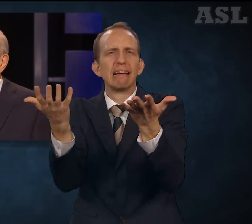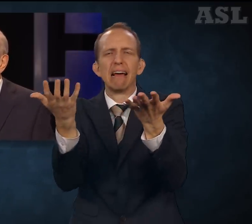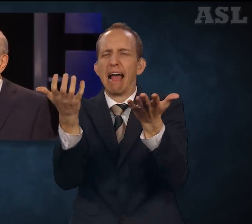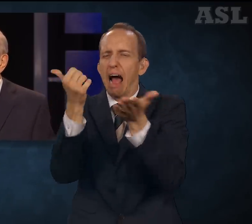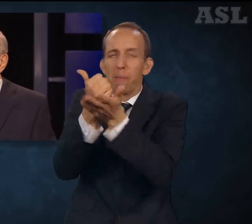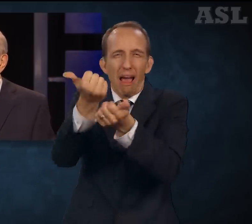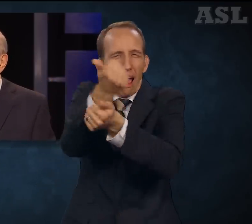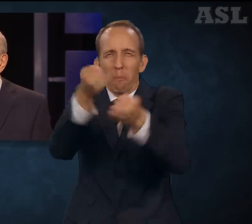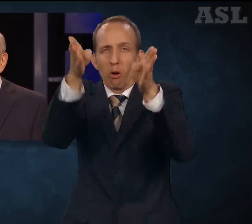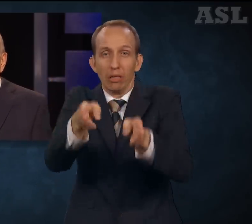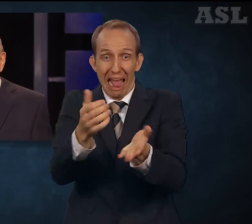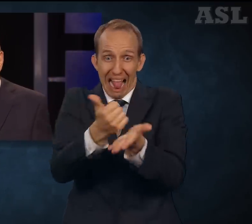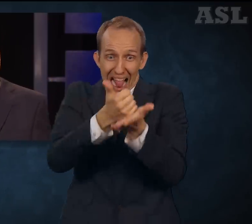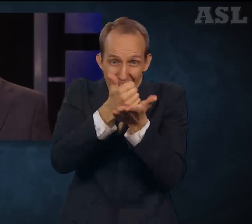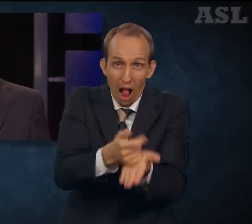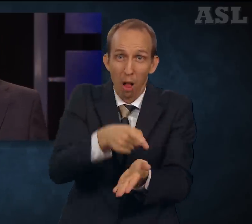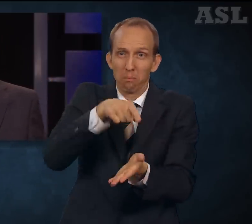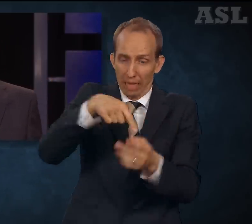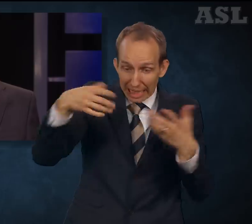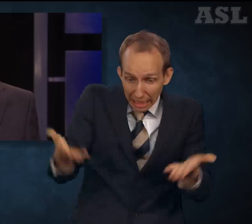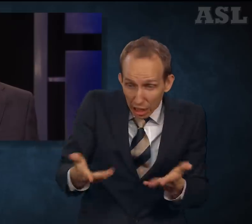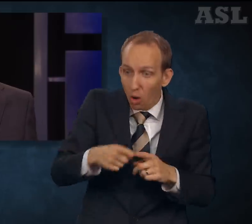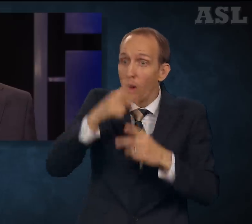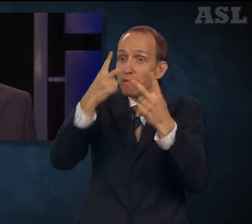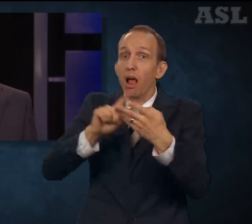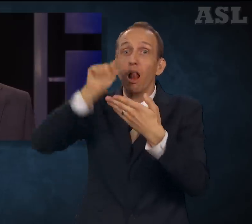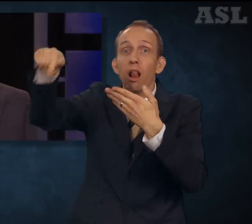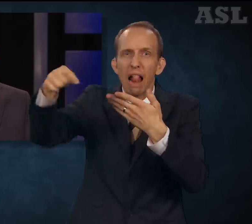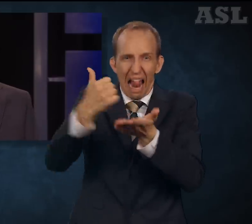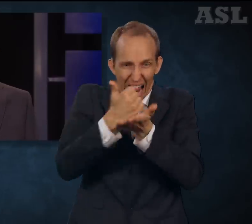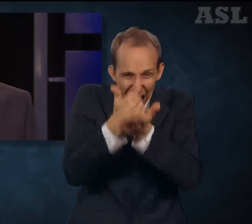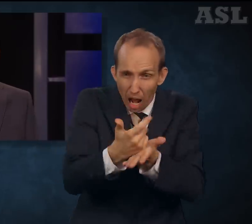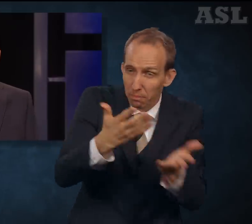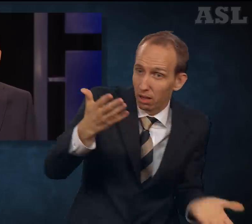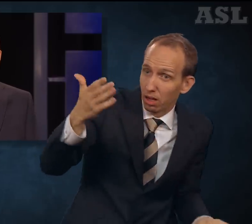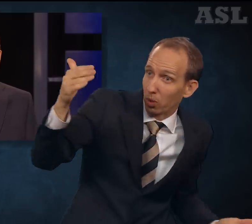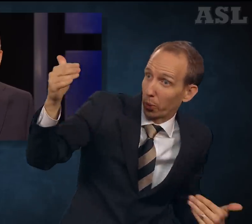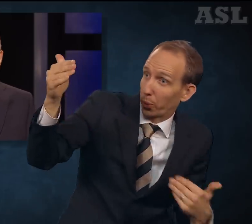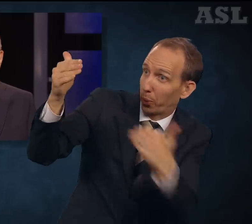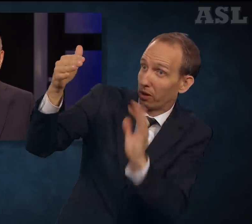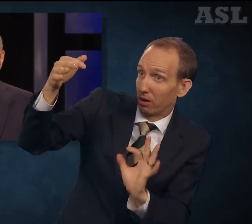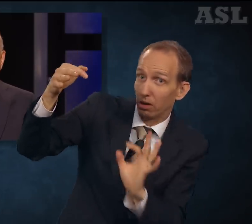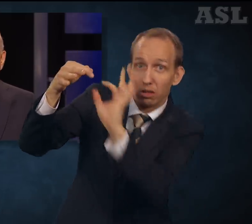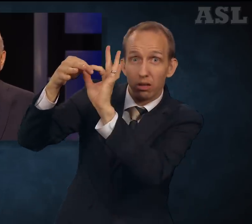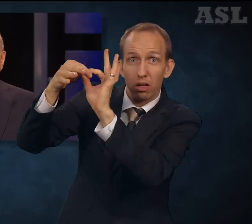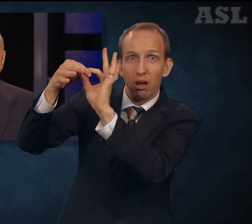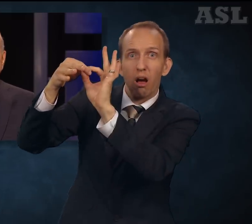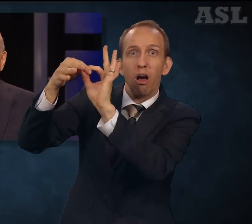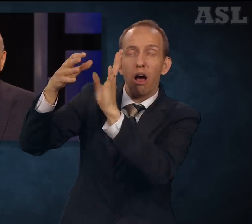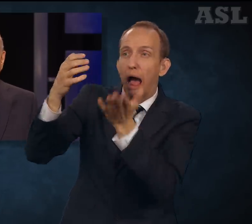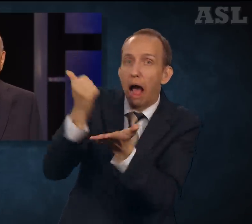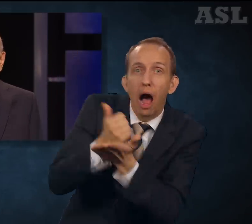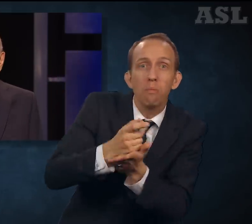HELPS ANYONE--ON EITHER SIDE